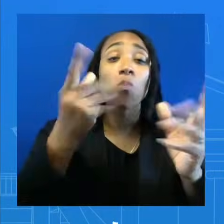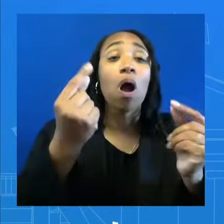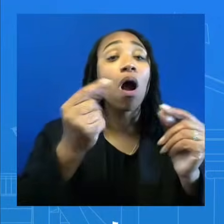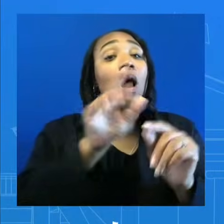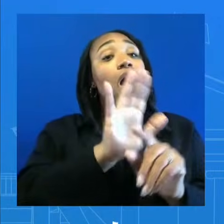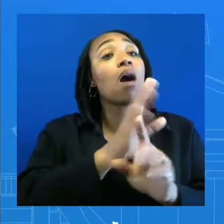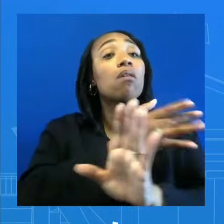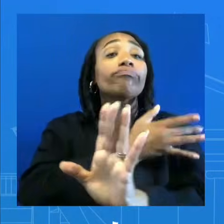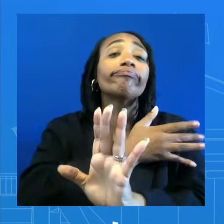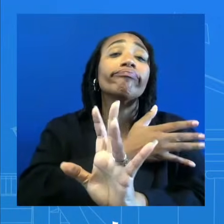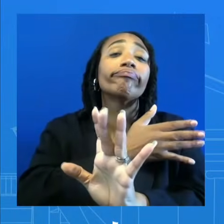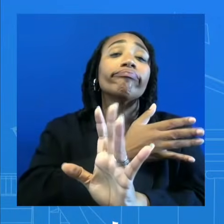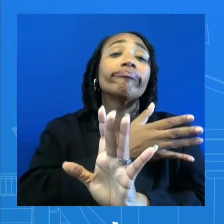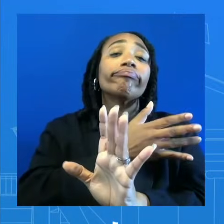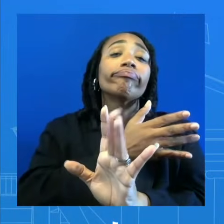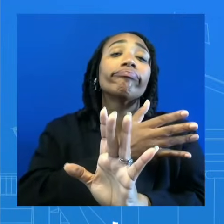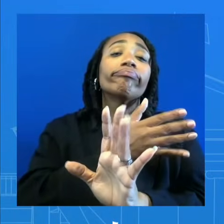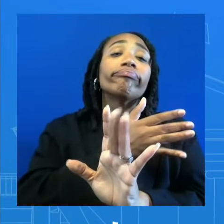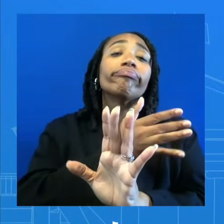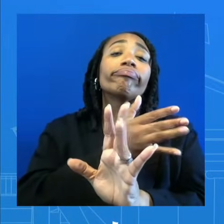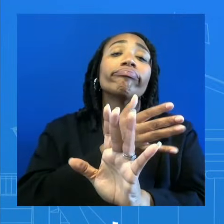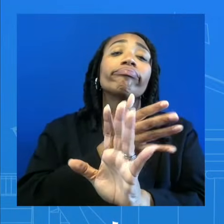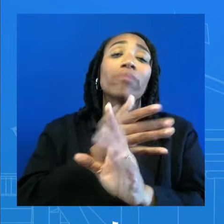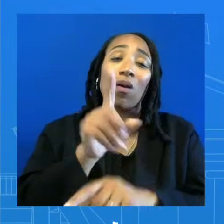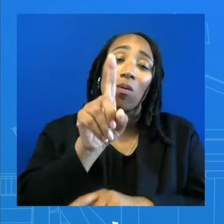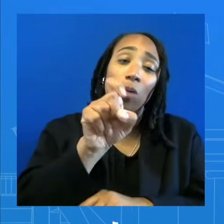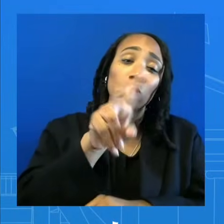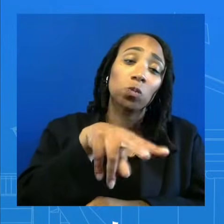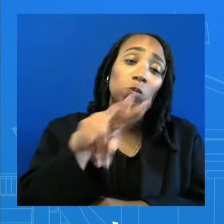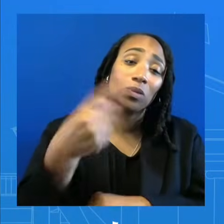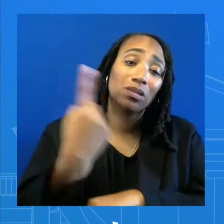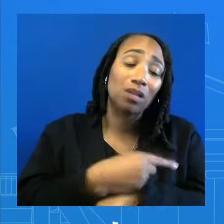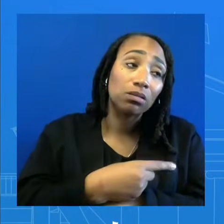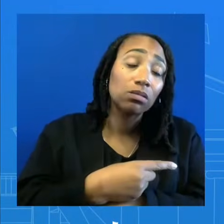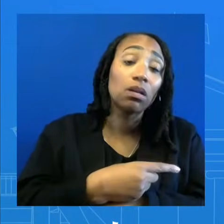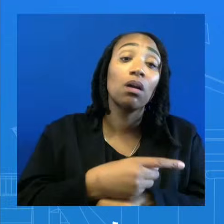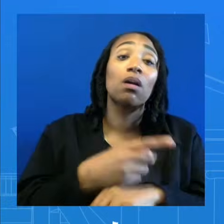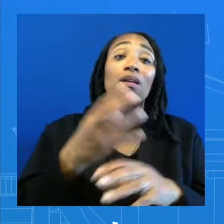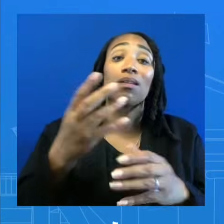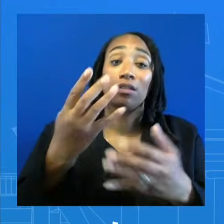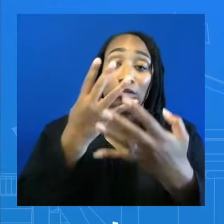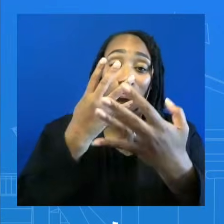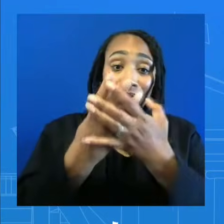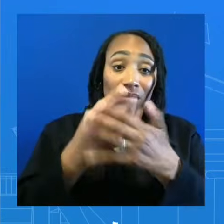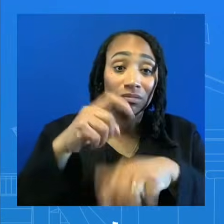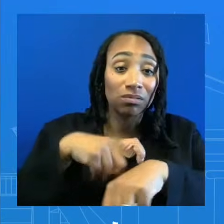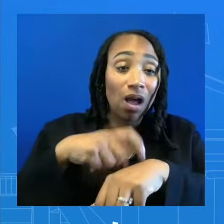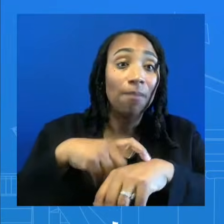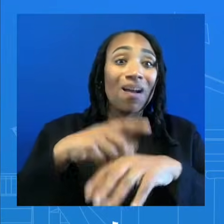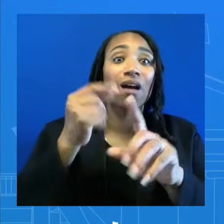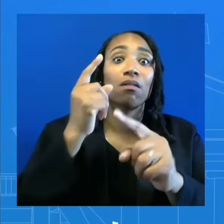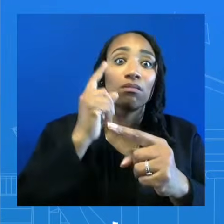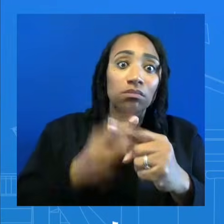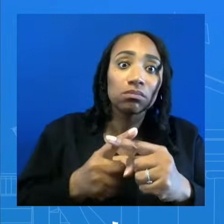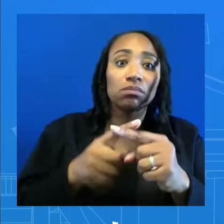We can't forget that the president issued -- issued categorical pardons for LGBTQ+ service members convicted